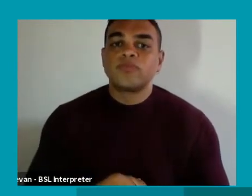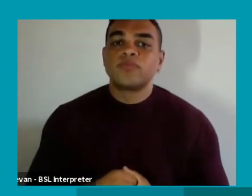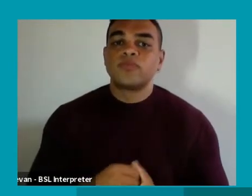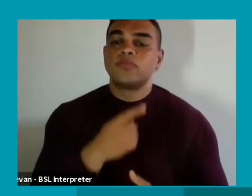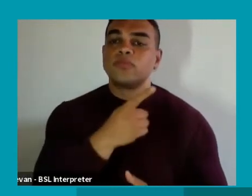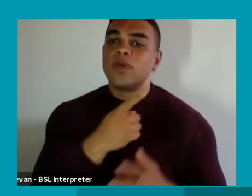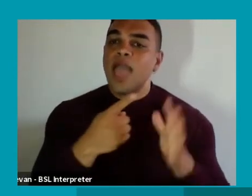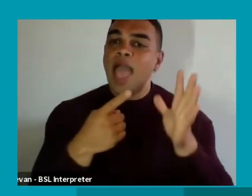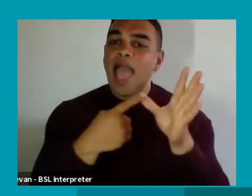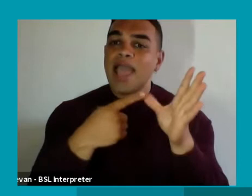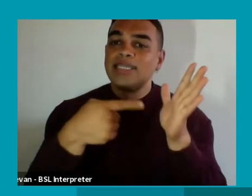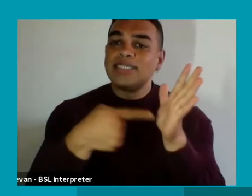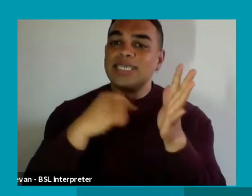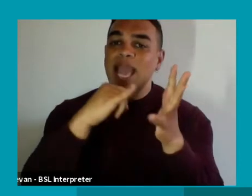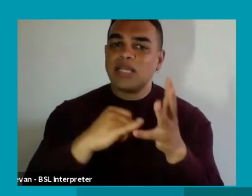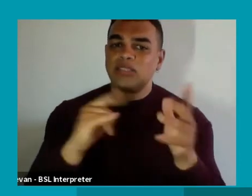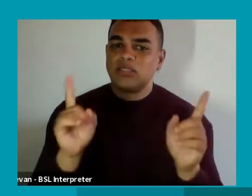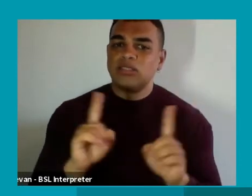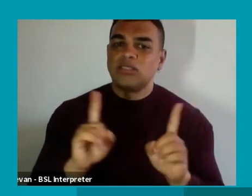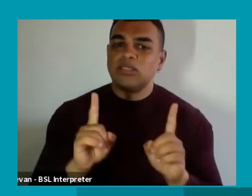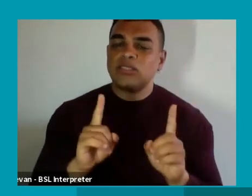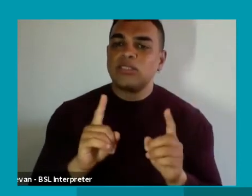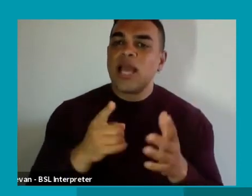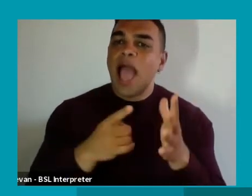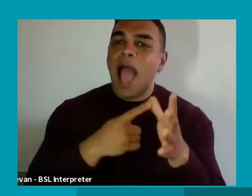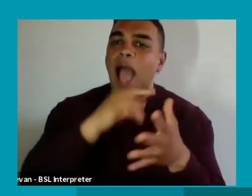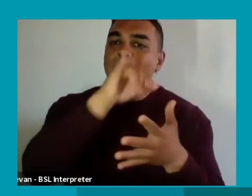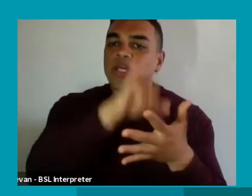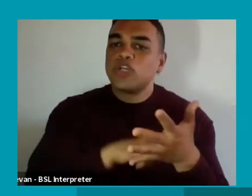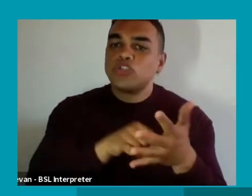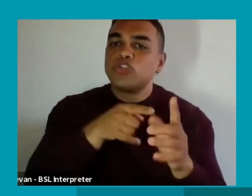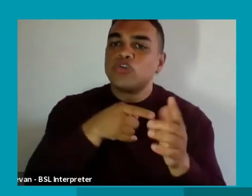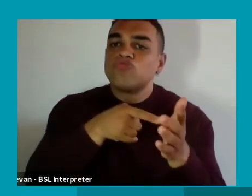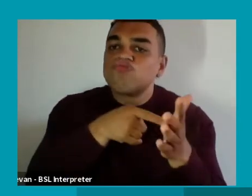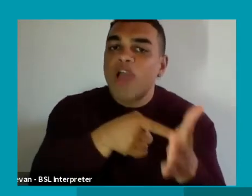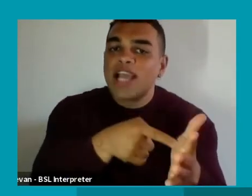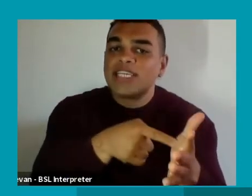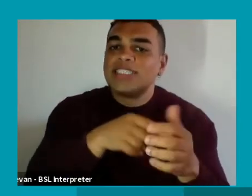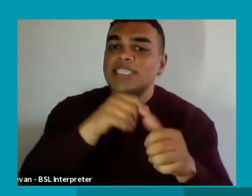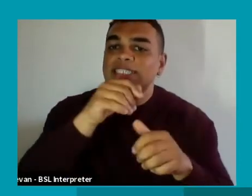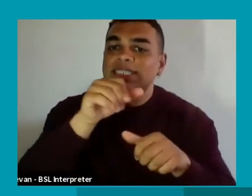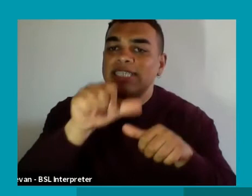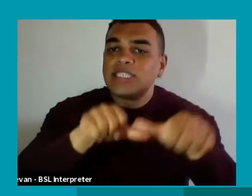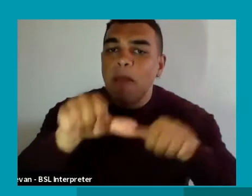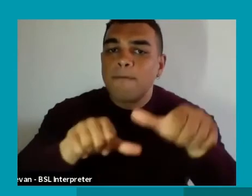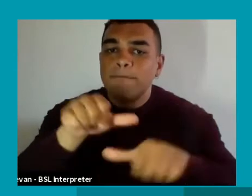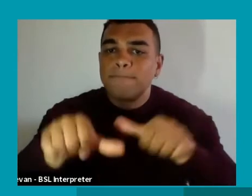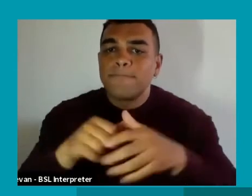ATS stands for an applicant tracking system and pretty much recruiters and employers use applicant tracking